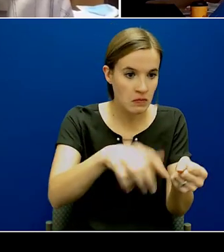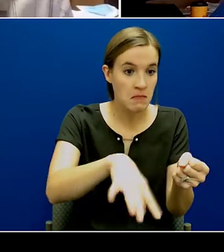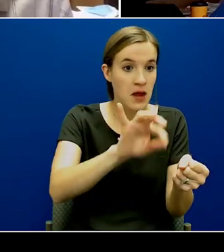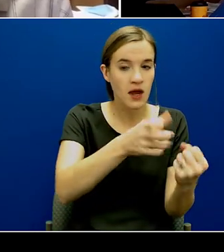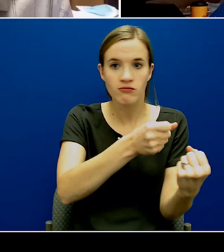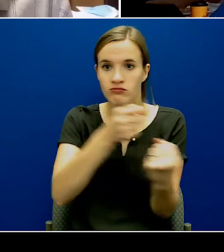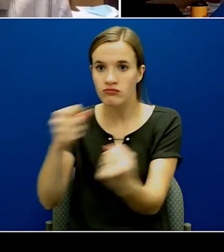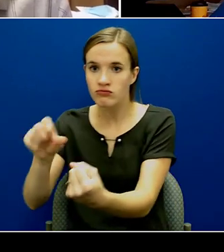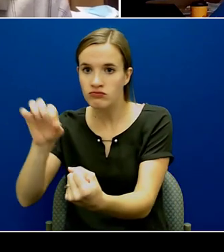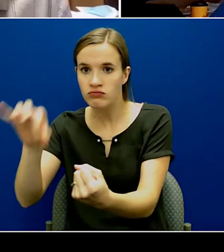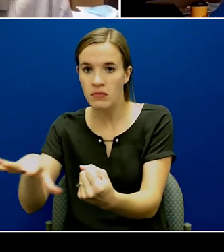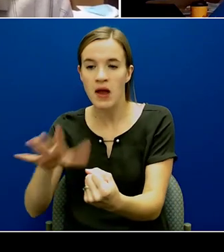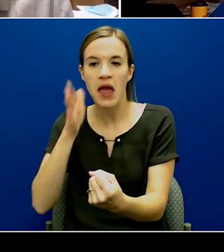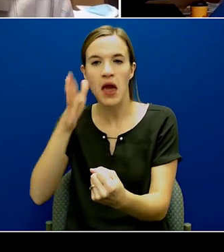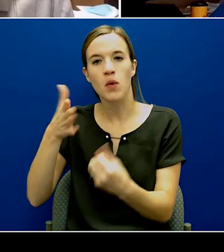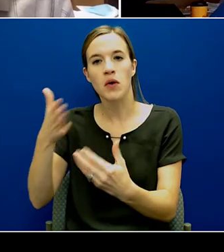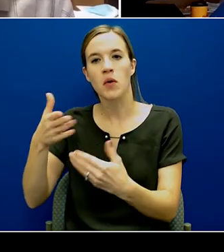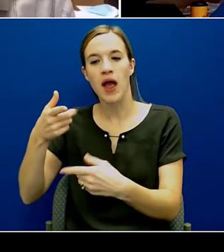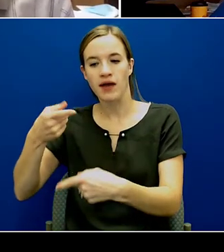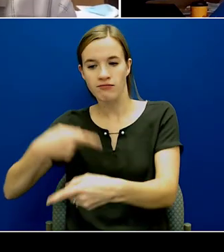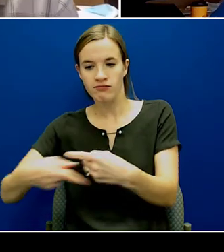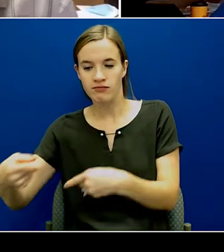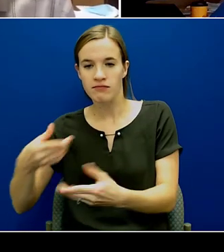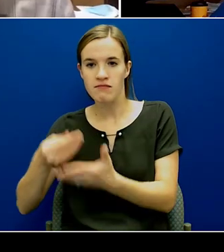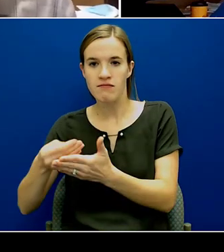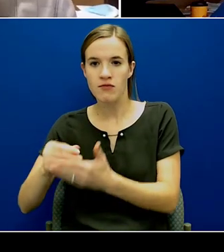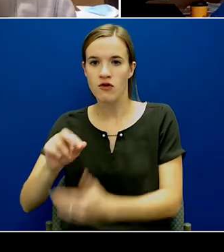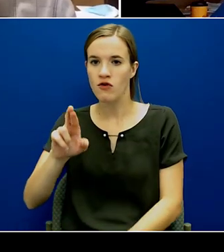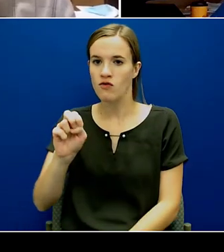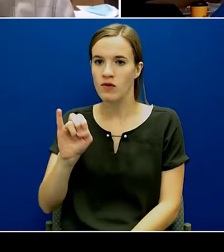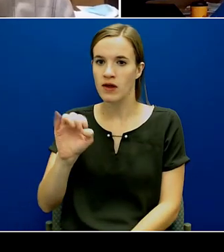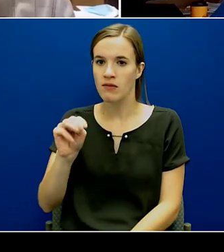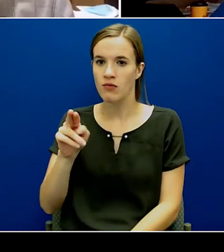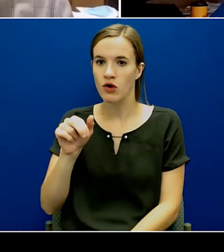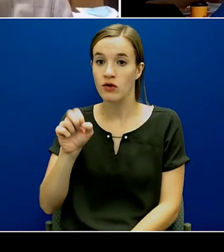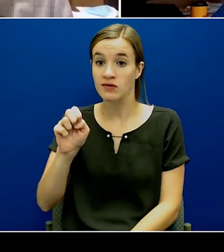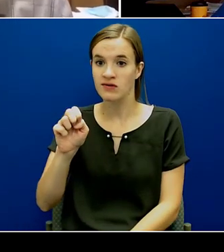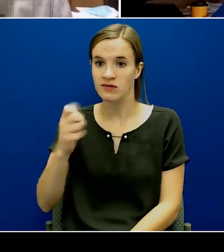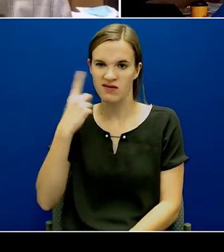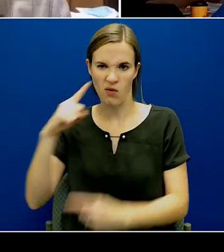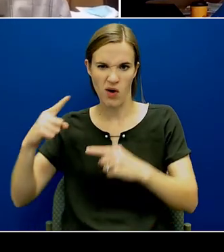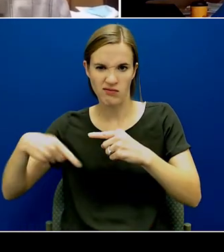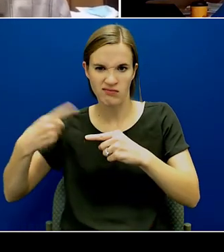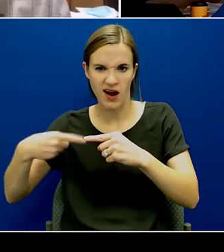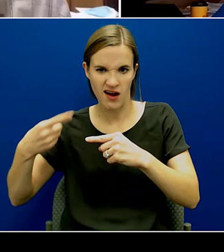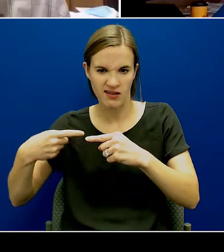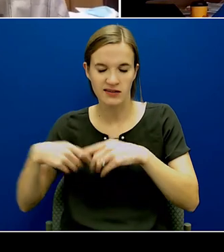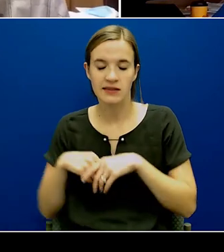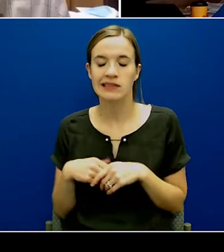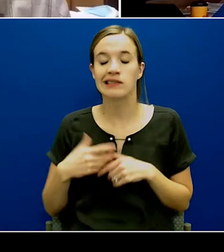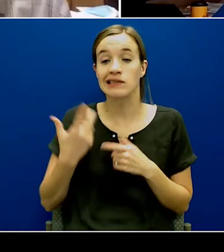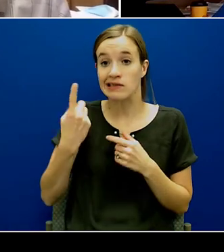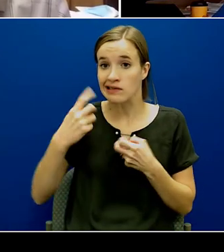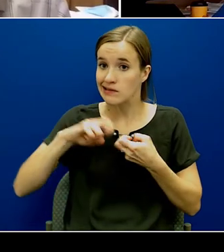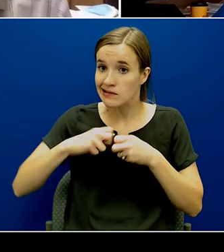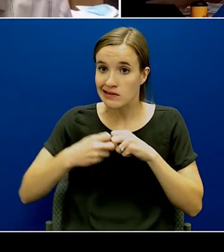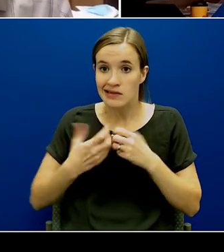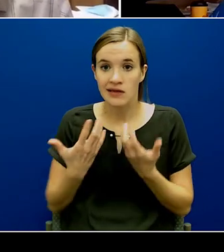van. And, and happily do so because that's what it's all about. But those vans are often